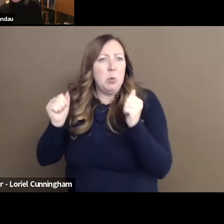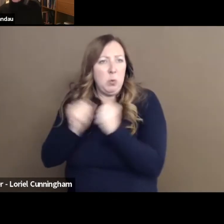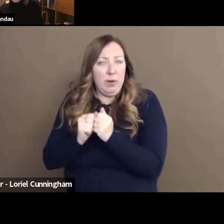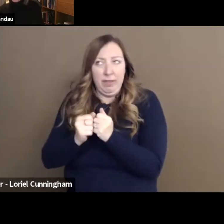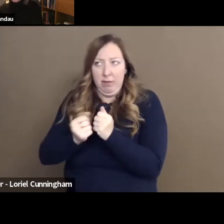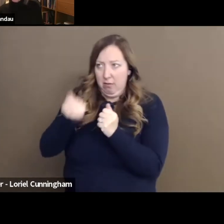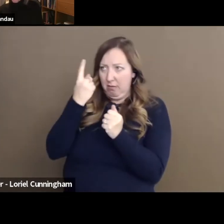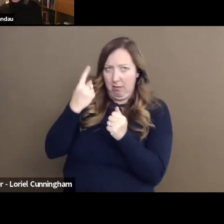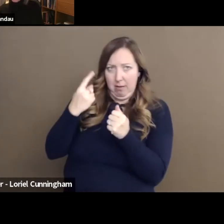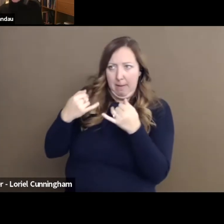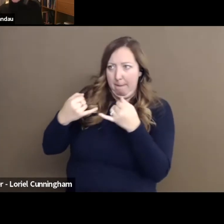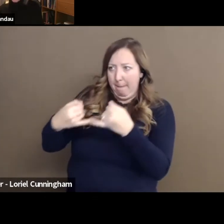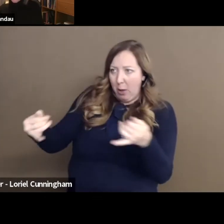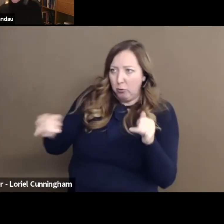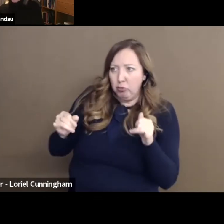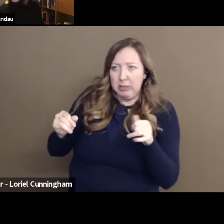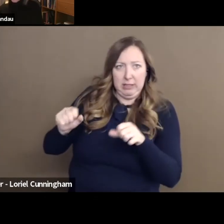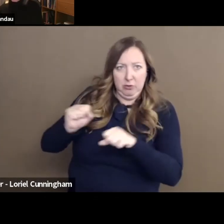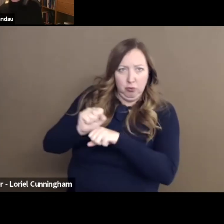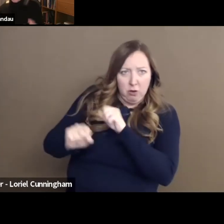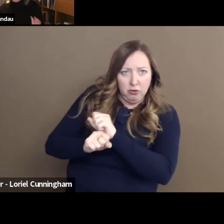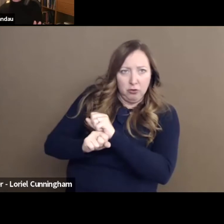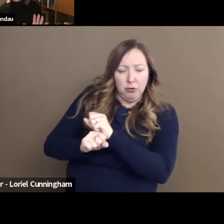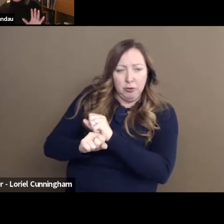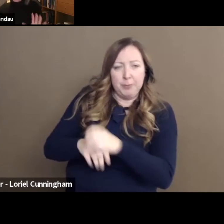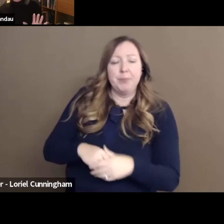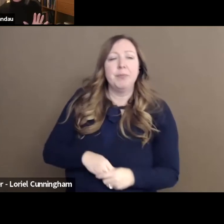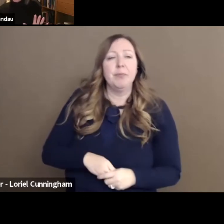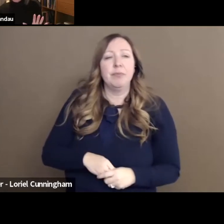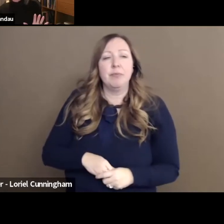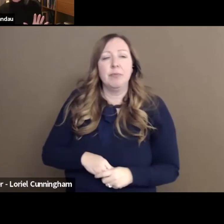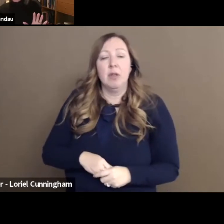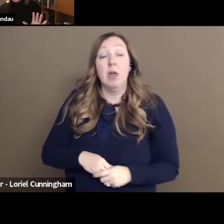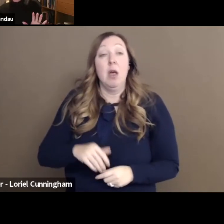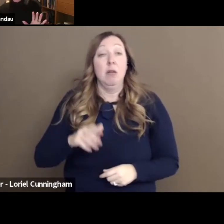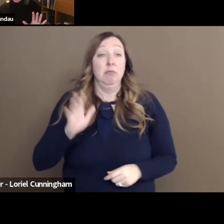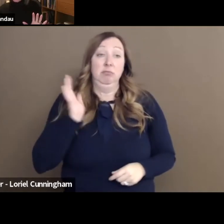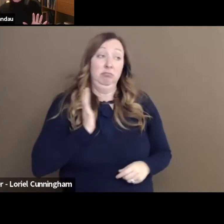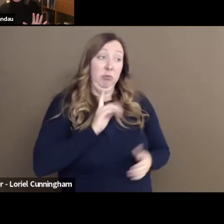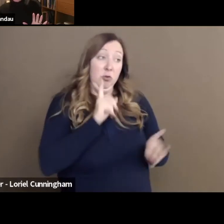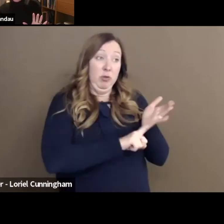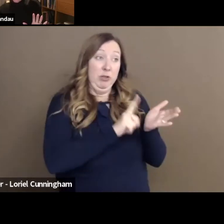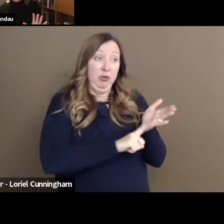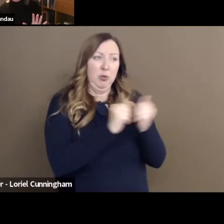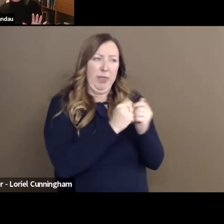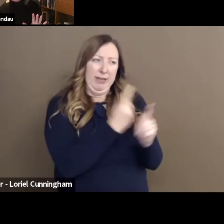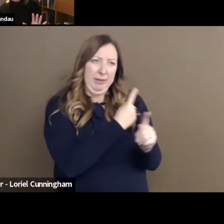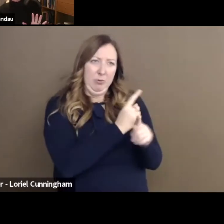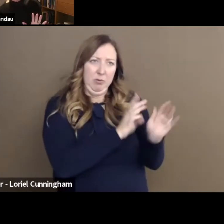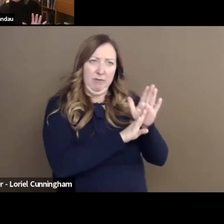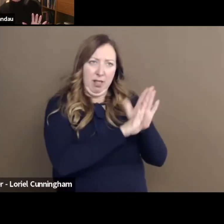structure we know from typically developing kids